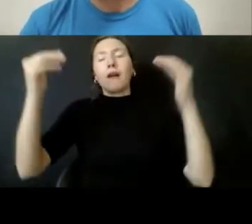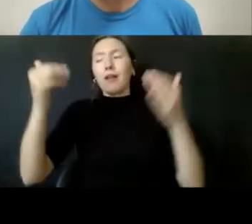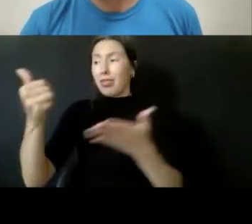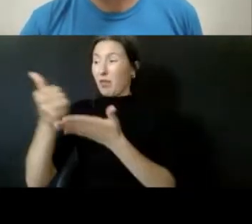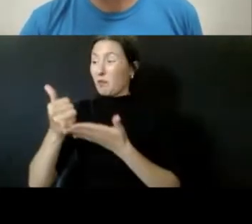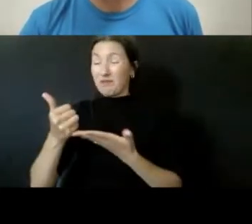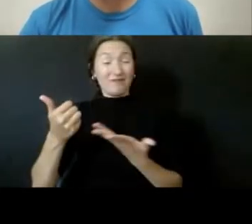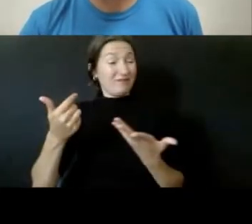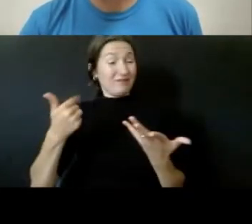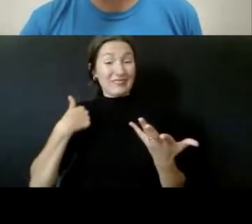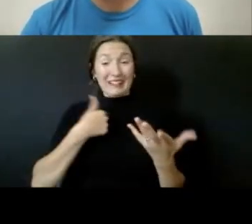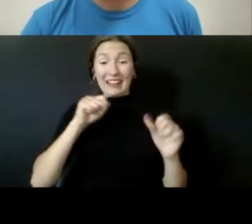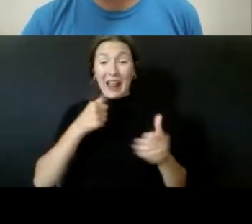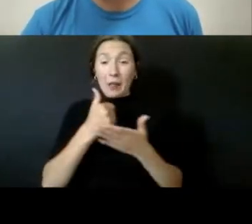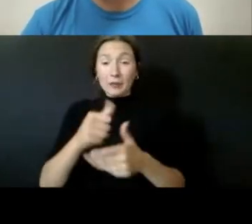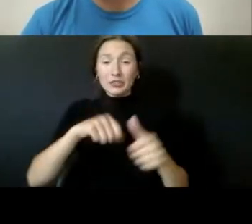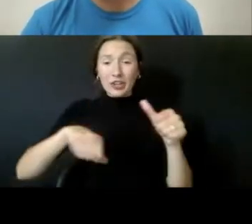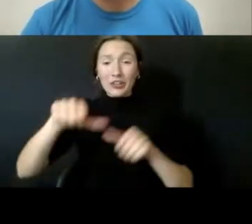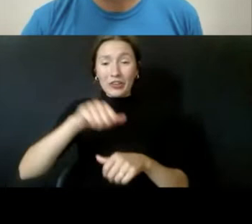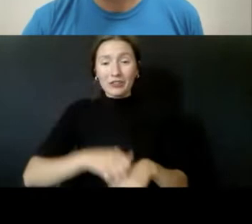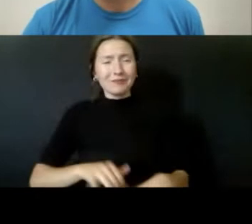different people and you'll you'll often find that that leads to a conversation